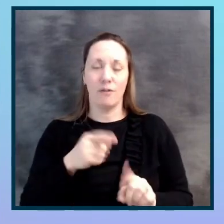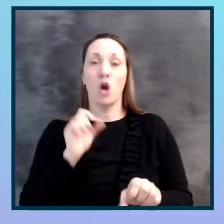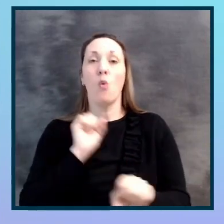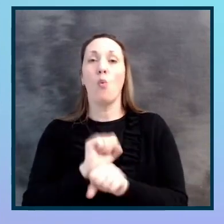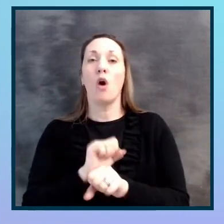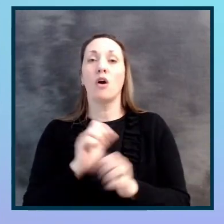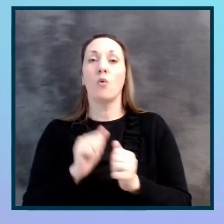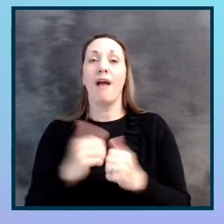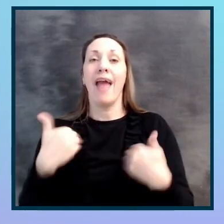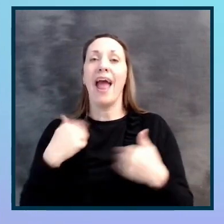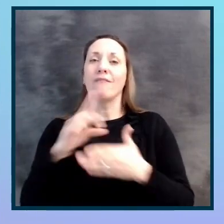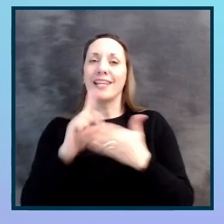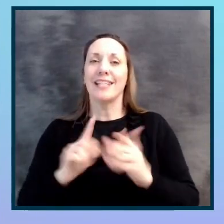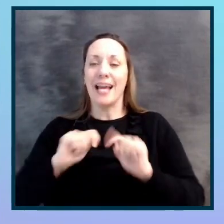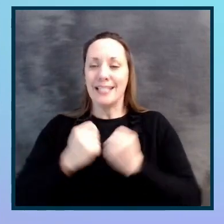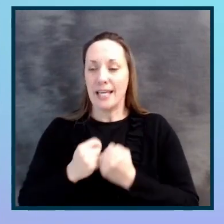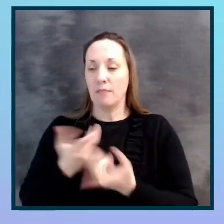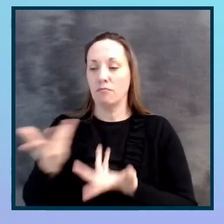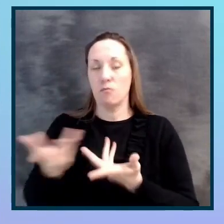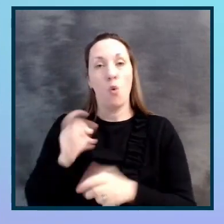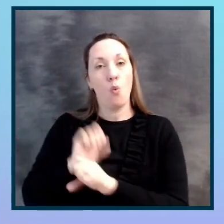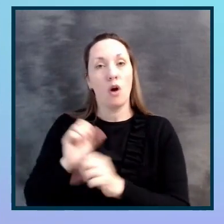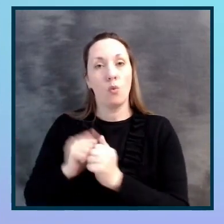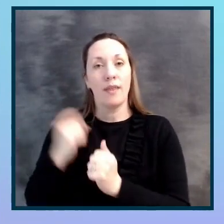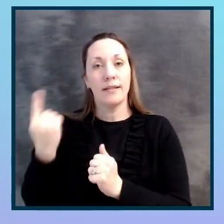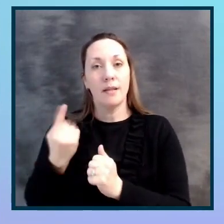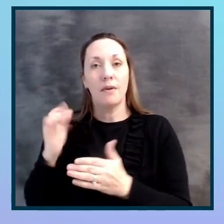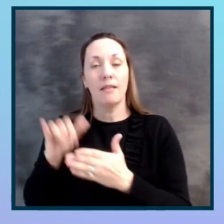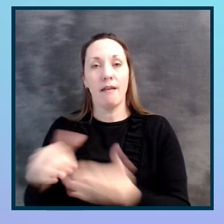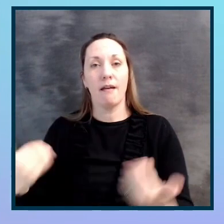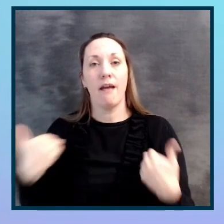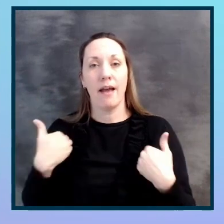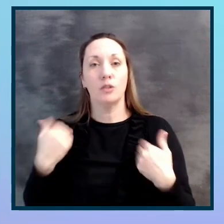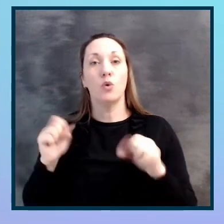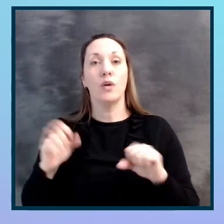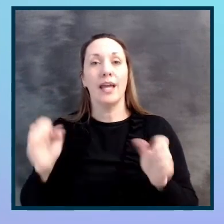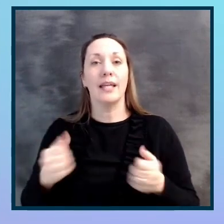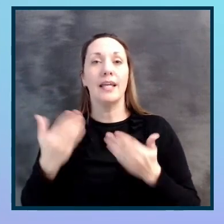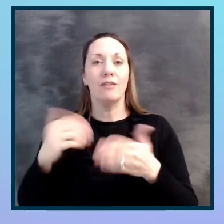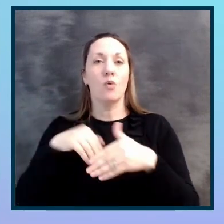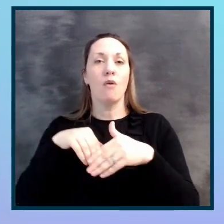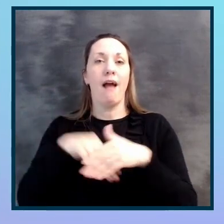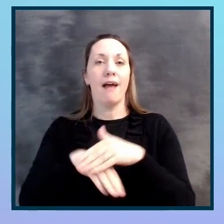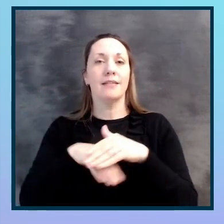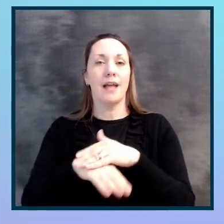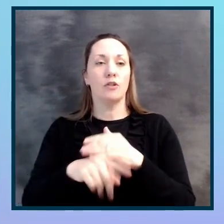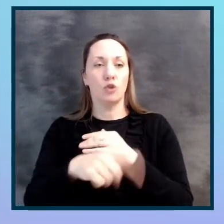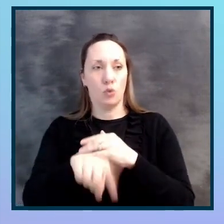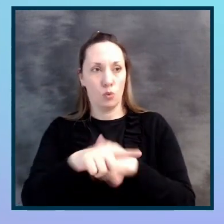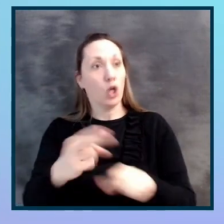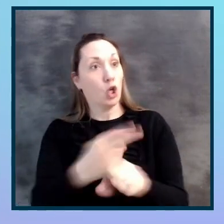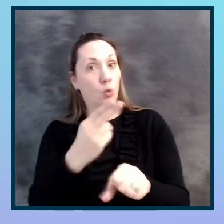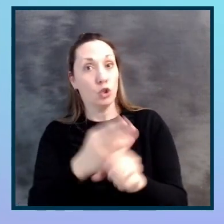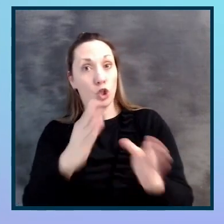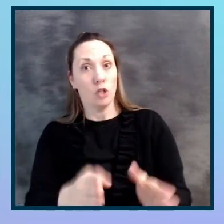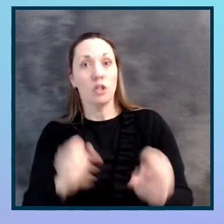have your design team work with someone who can give you access to users to be able to have those conversations.